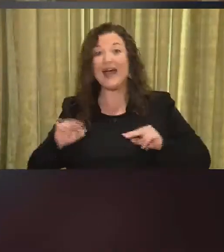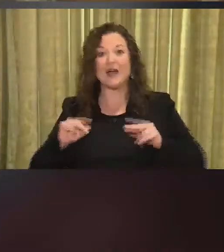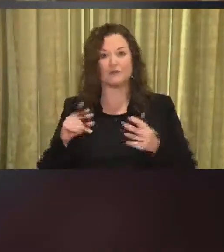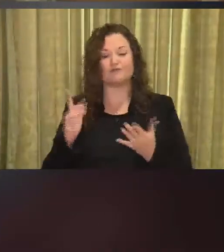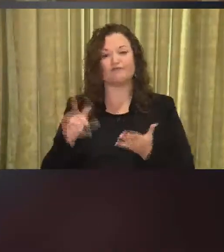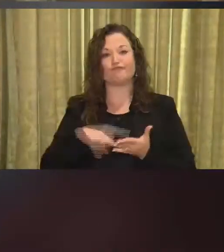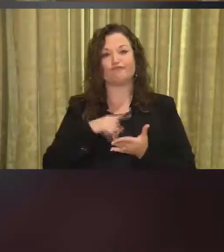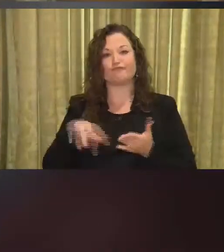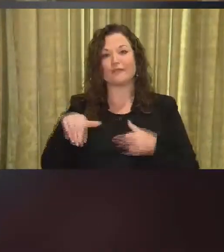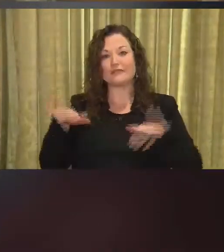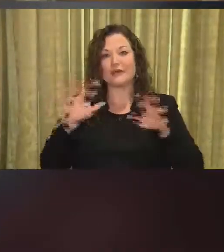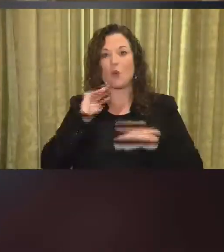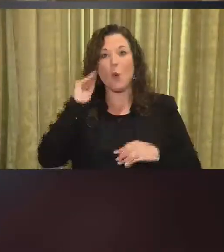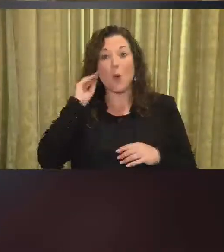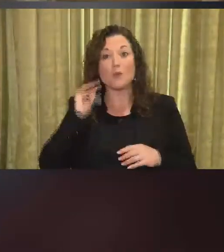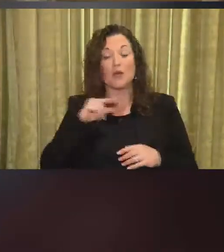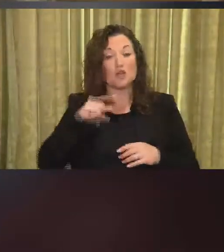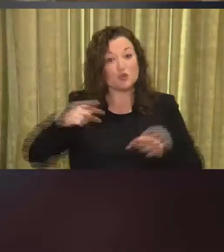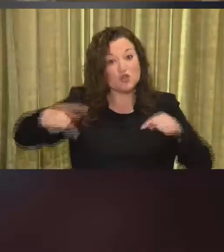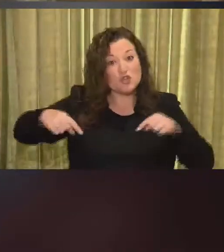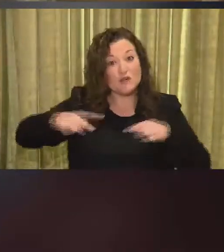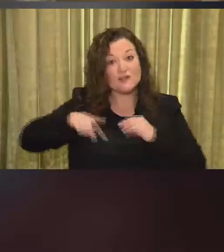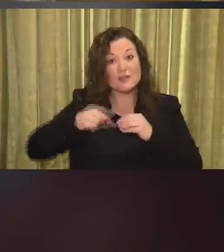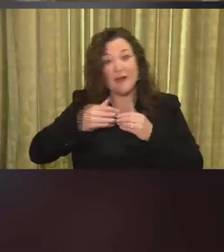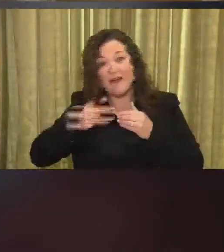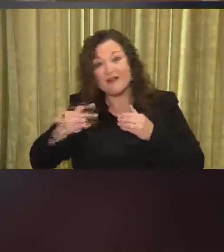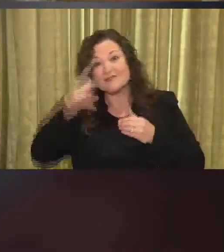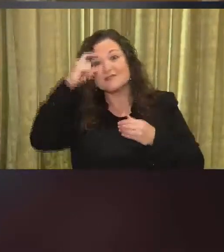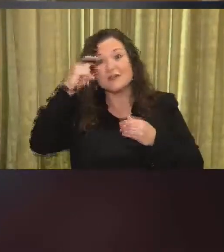make you nervous for the rest of summer camp and leading into the school year?